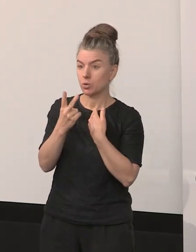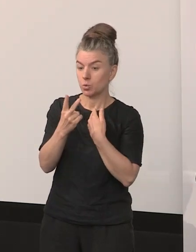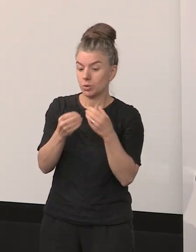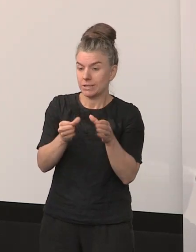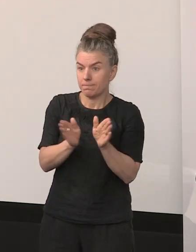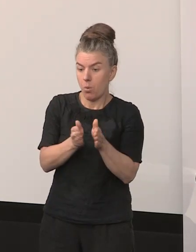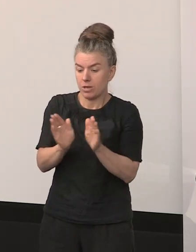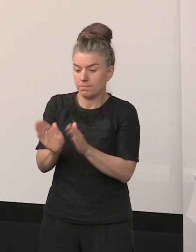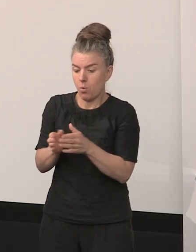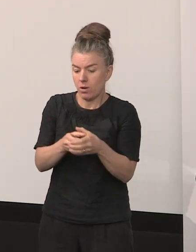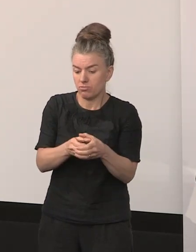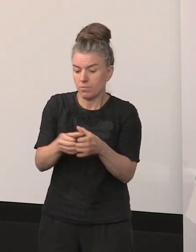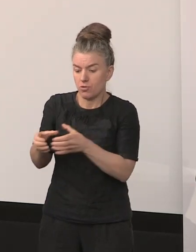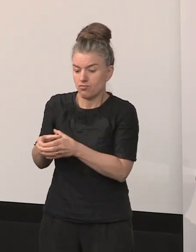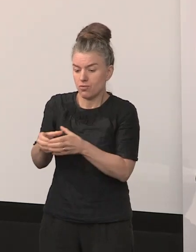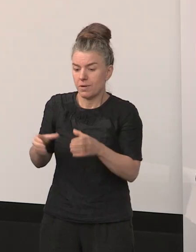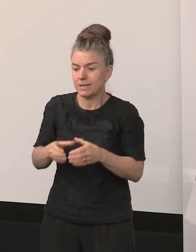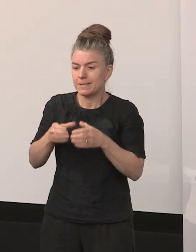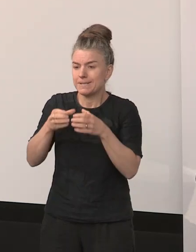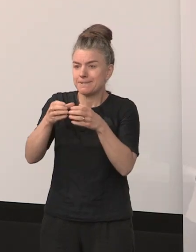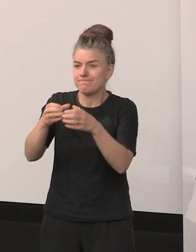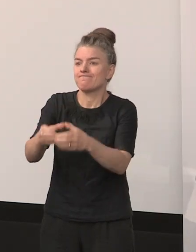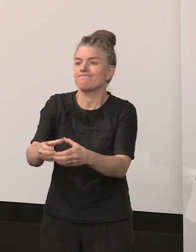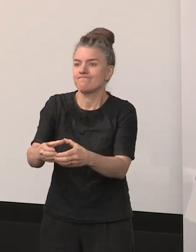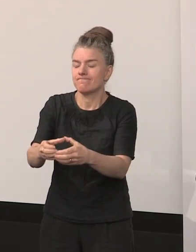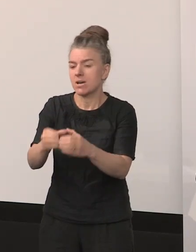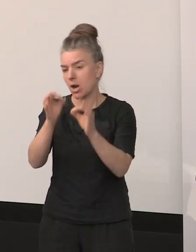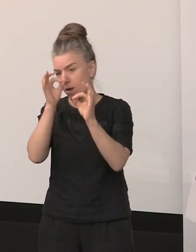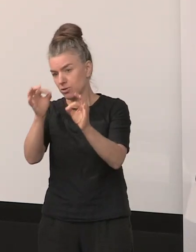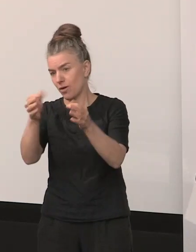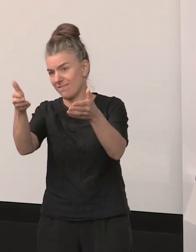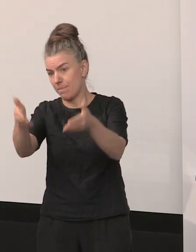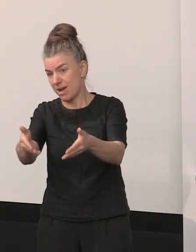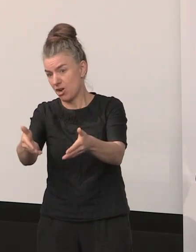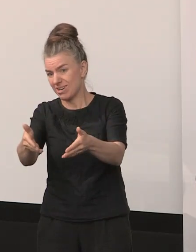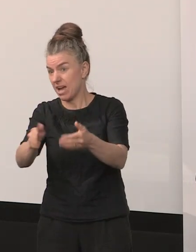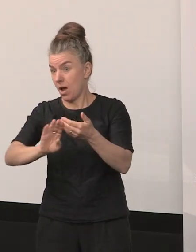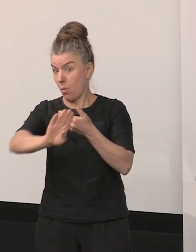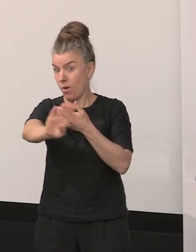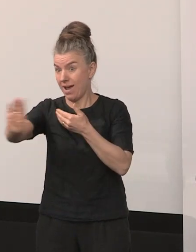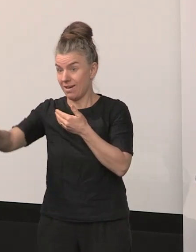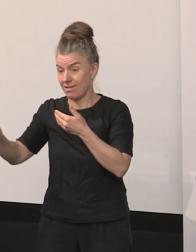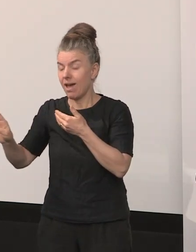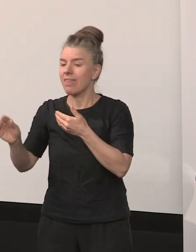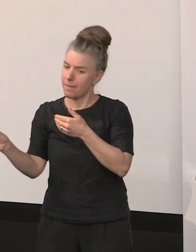the funeral remotely, and then were escorted in two small